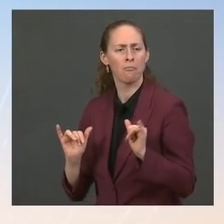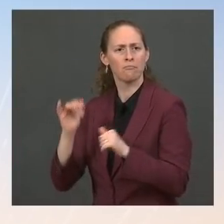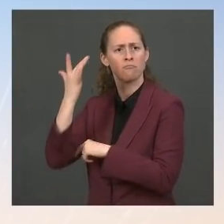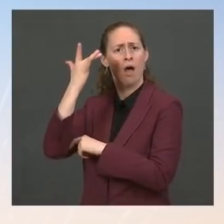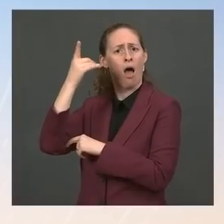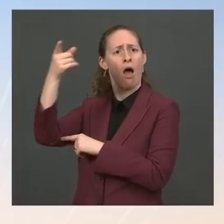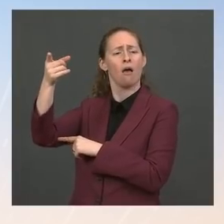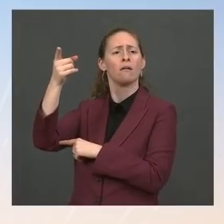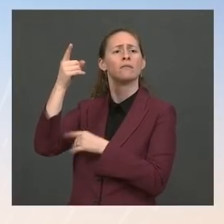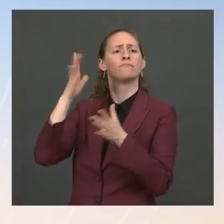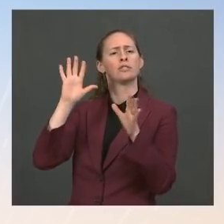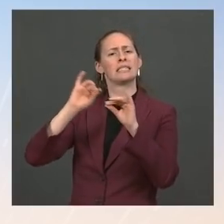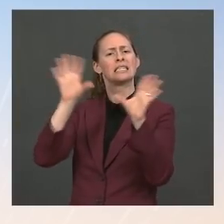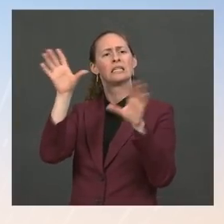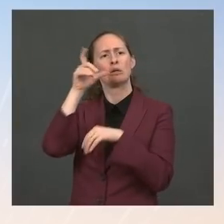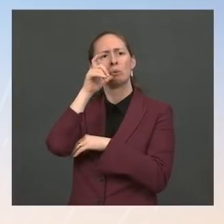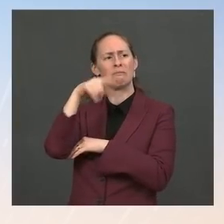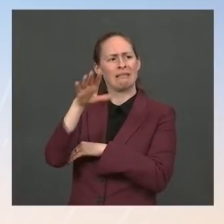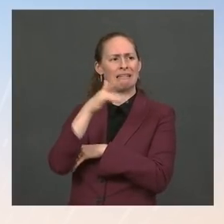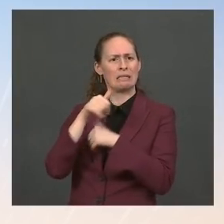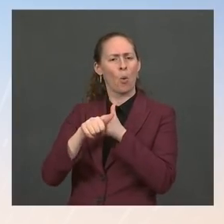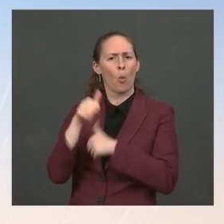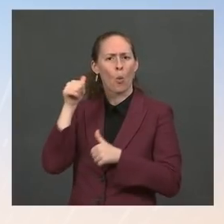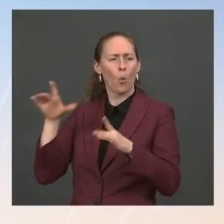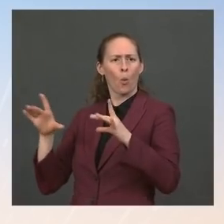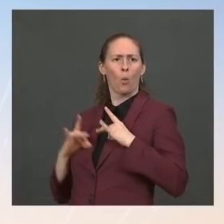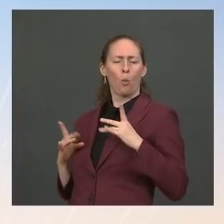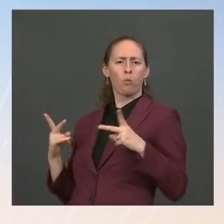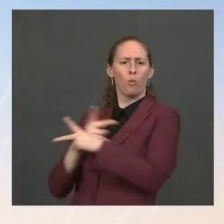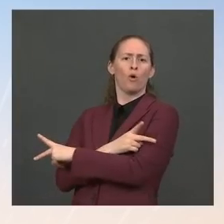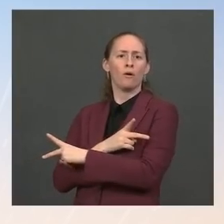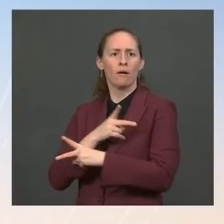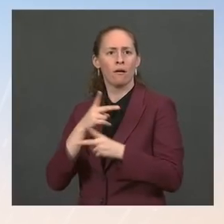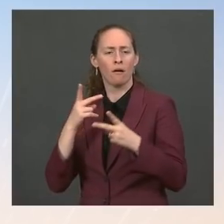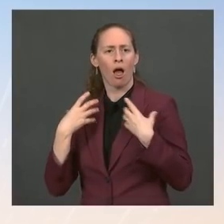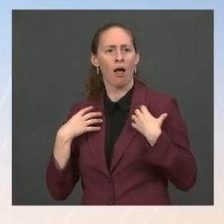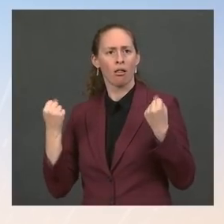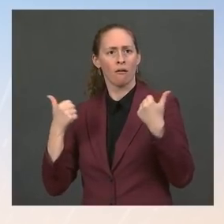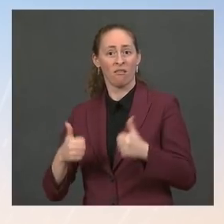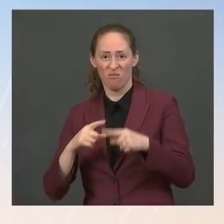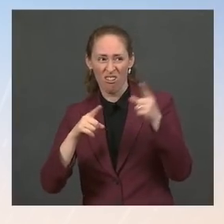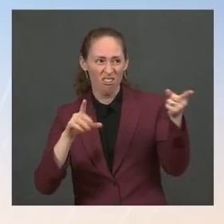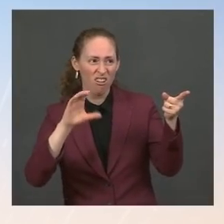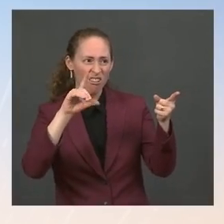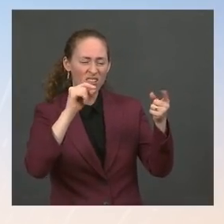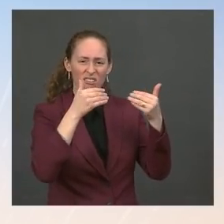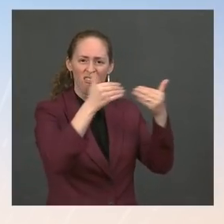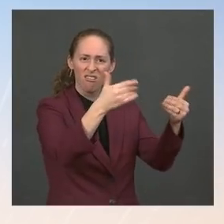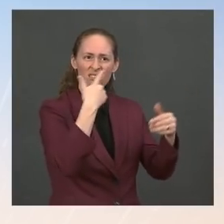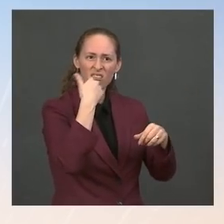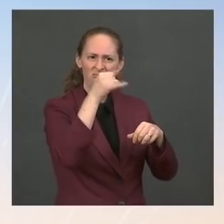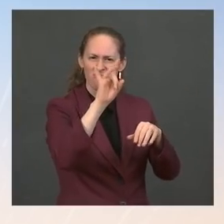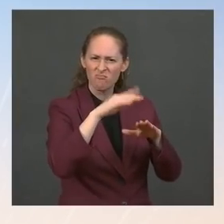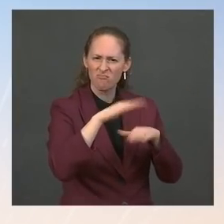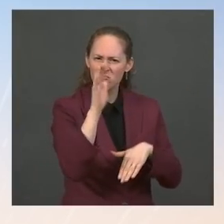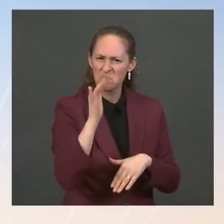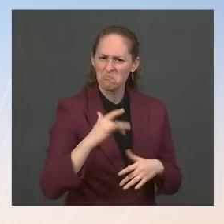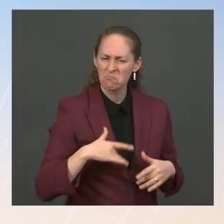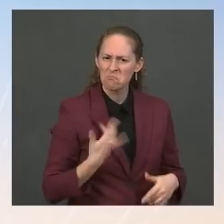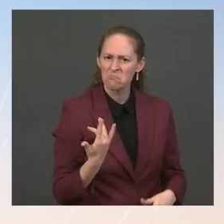Ms. Psaki: Well, we, here in the federal government, are guided by science and our country's public health officials who are constantly reviewing the data